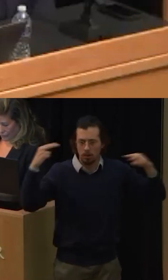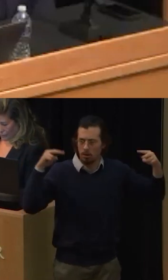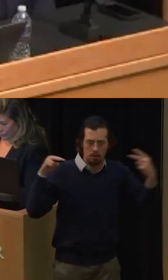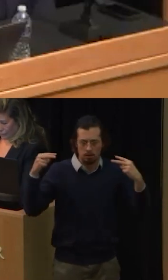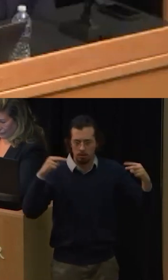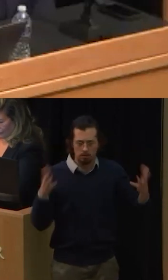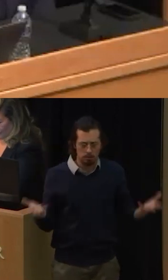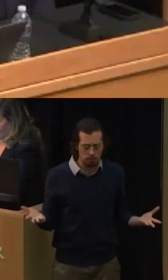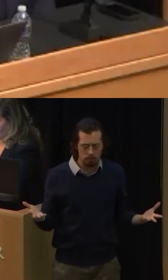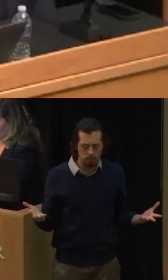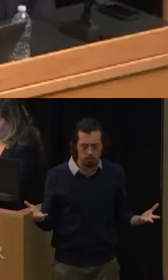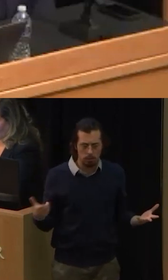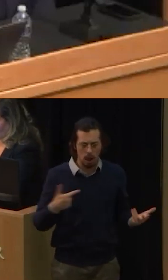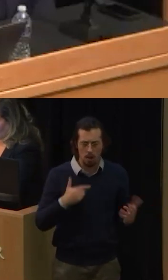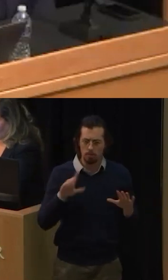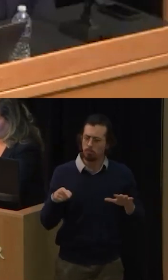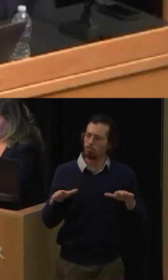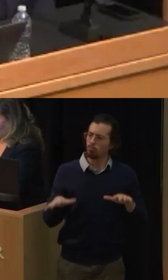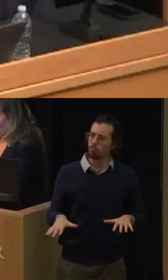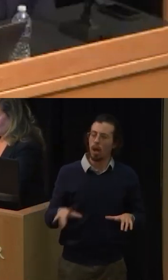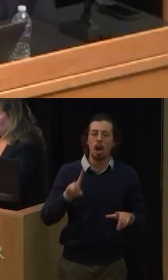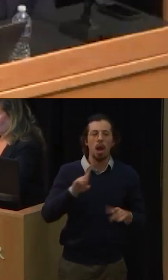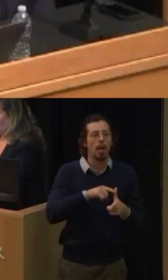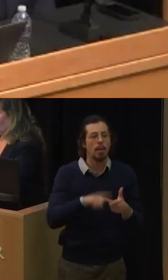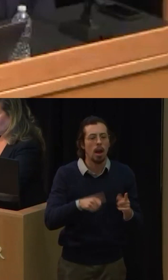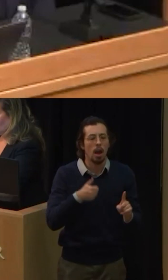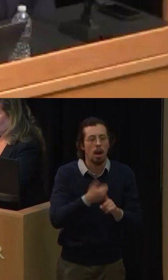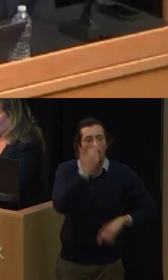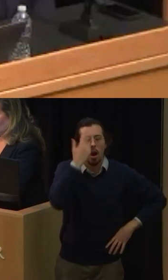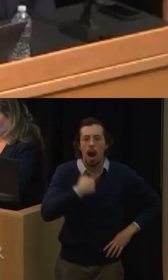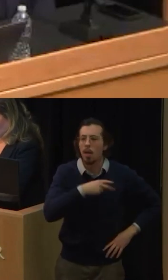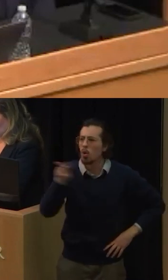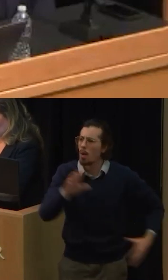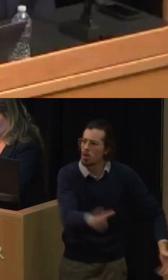You know, something out of a sitcom, and it hits me, and I look, and I grab my baby,